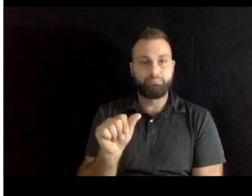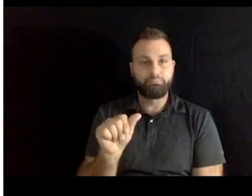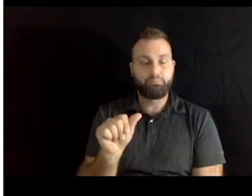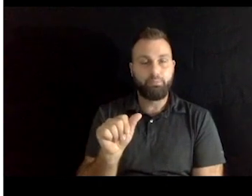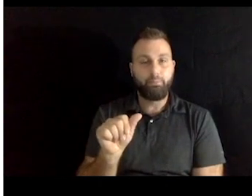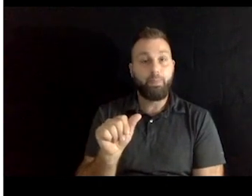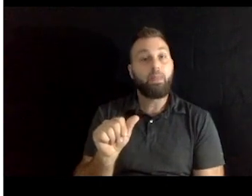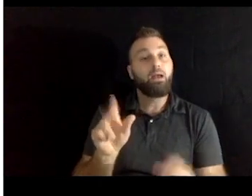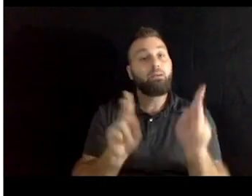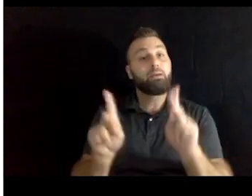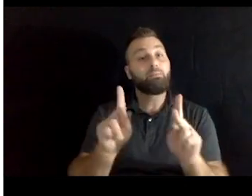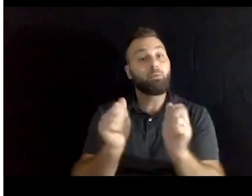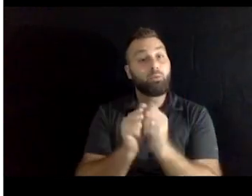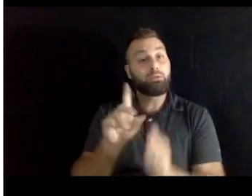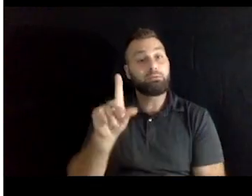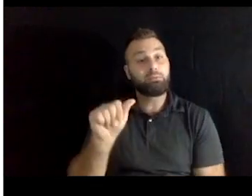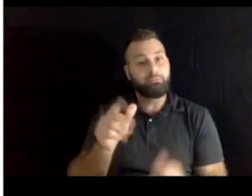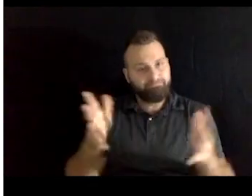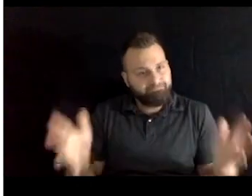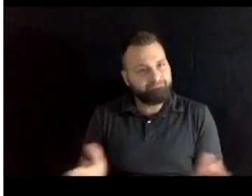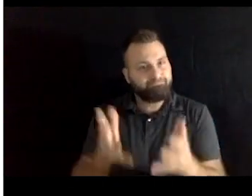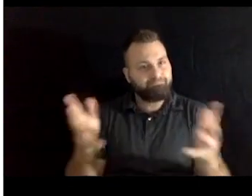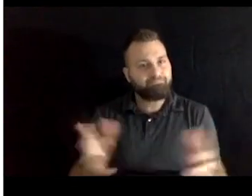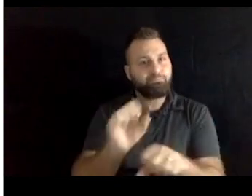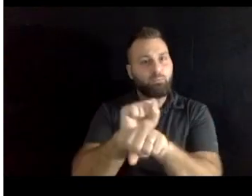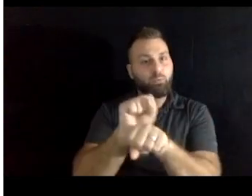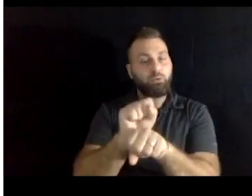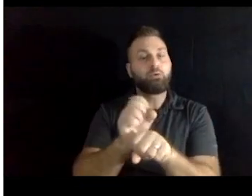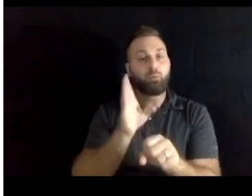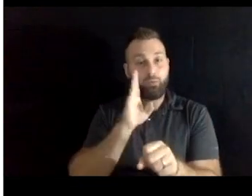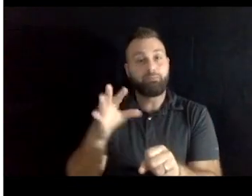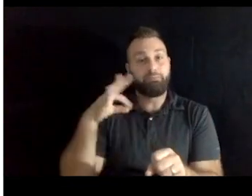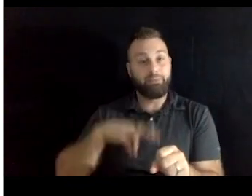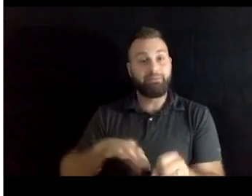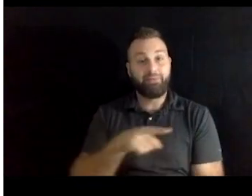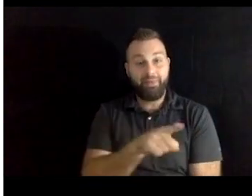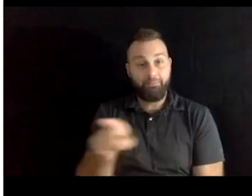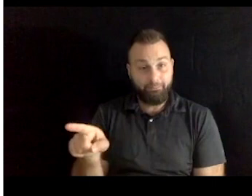with disabilities to work. Benefits them. And in many ways monetarily non